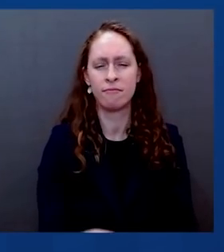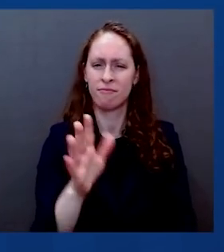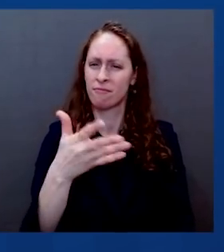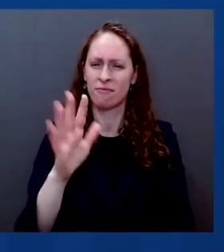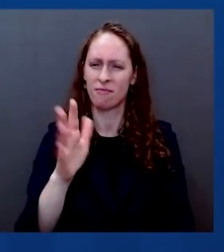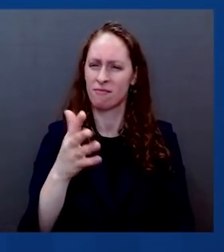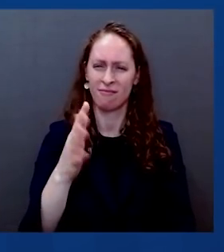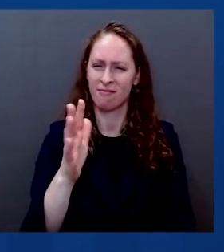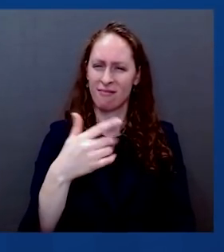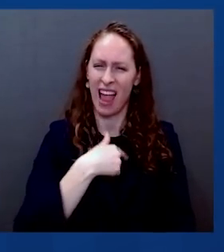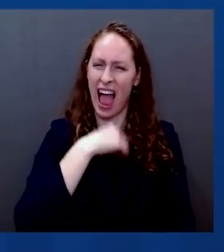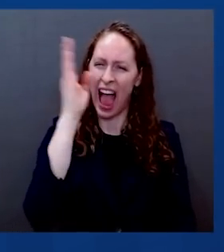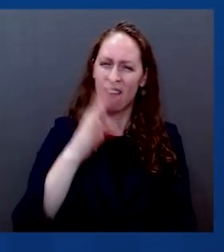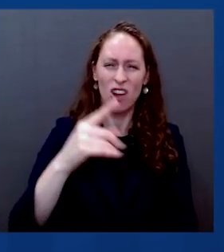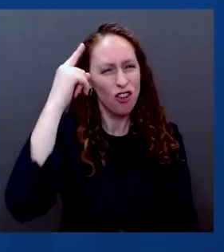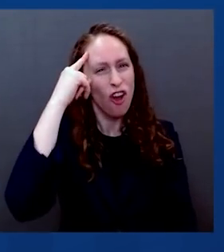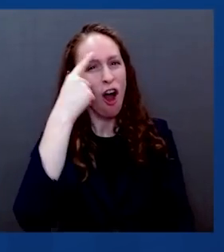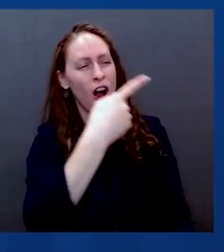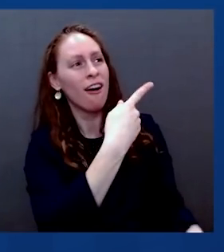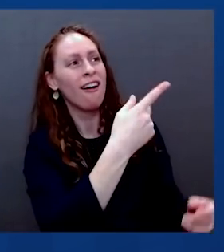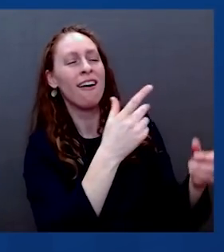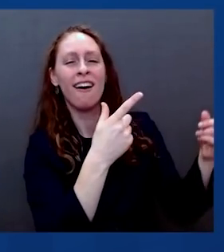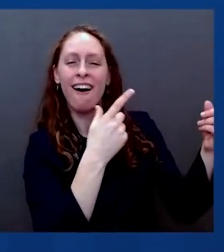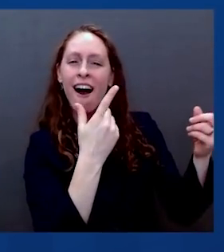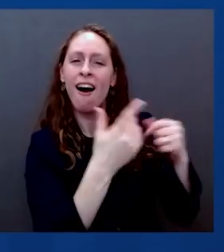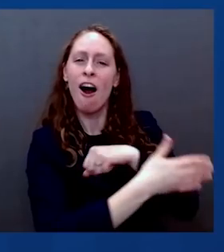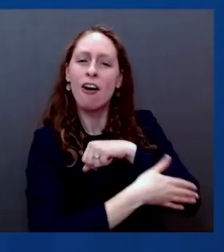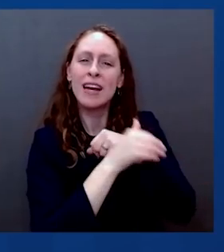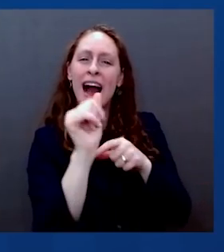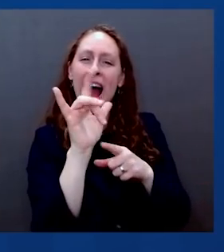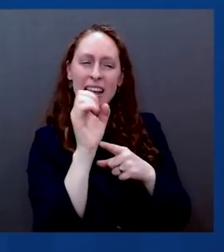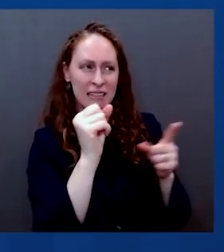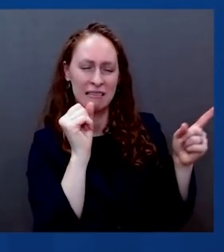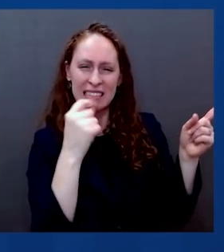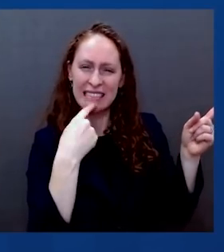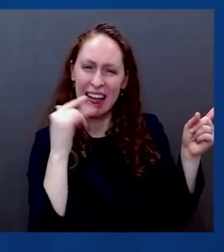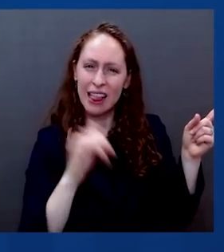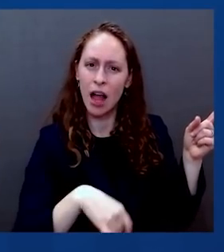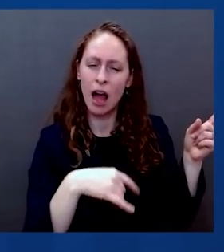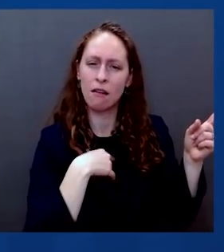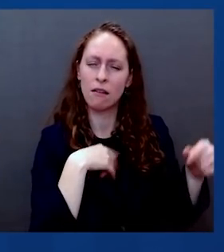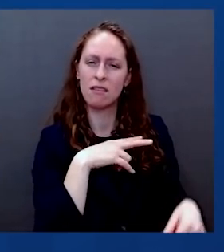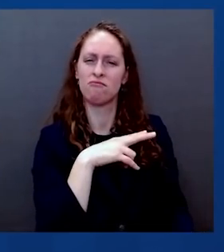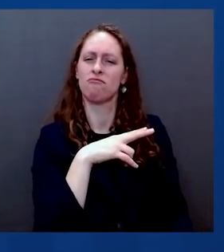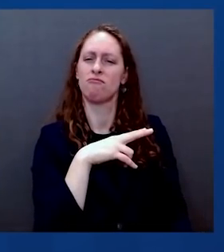say something like that. Over the past year, we've directed federal agencies